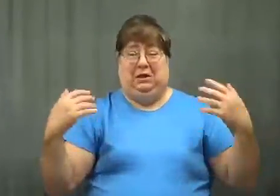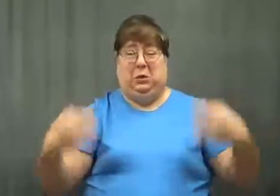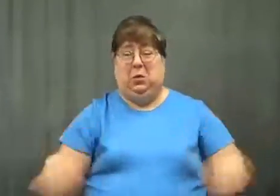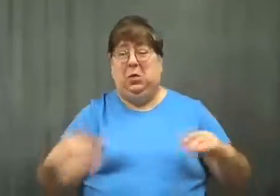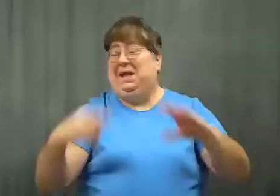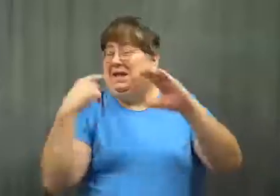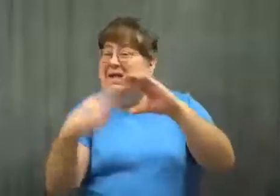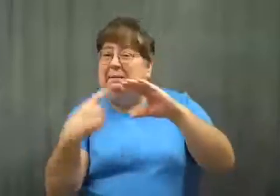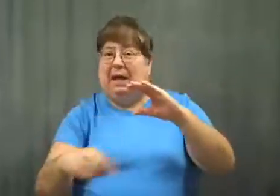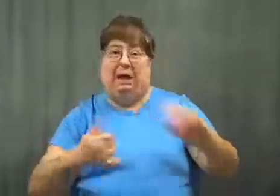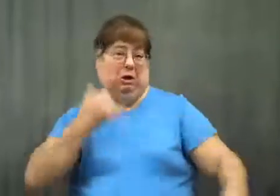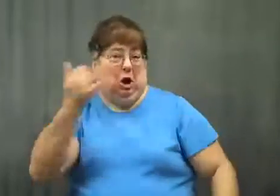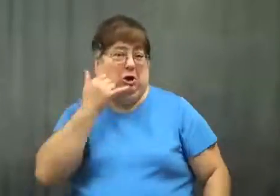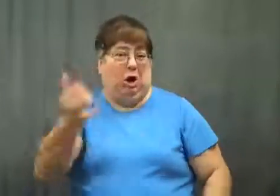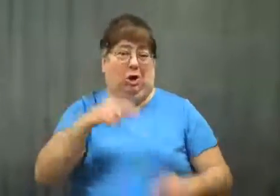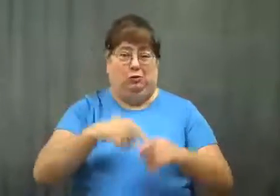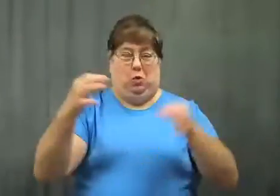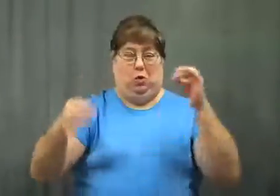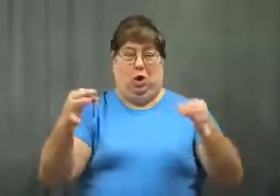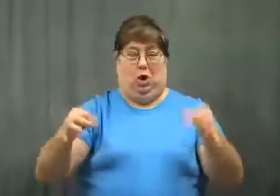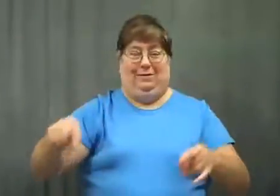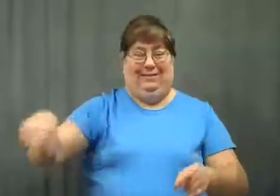There have been many calls and emails flooding the U.S.